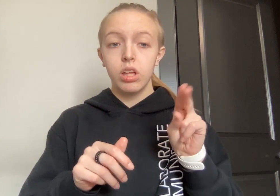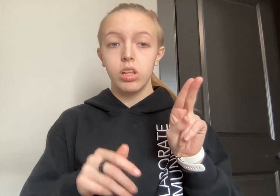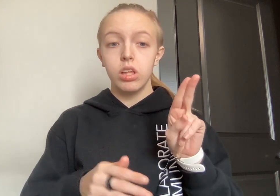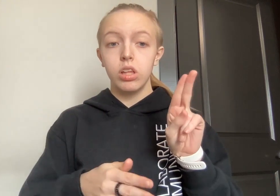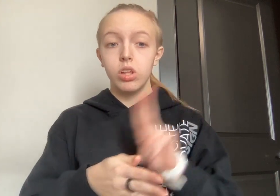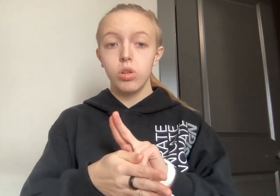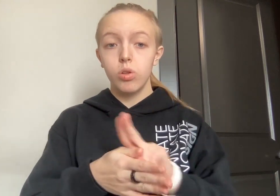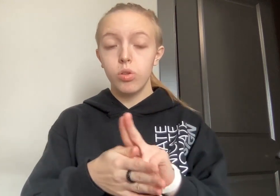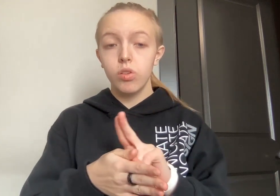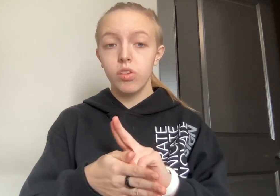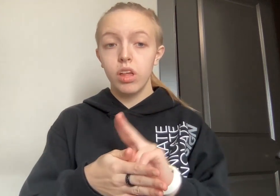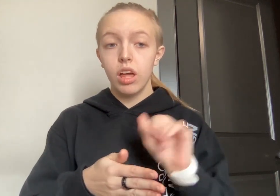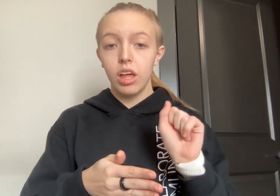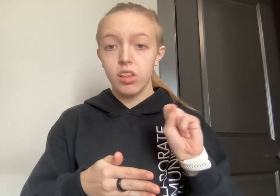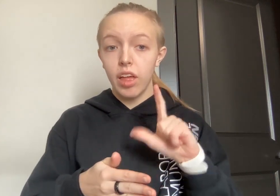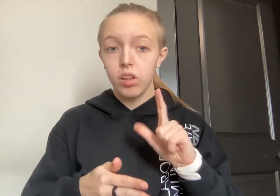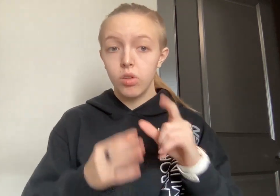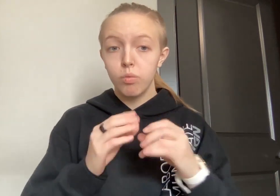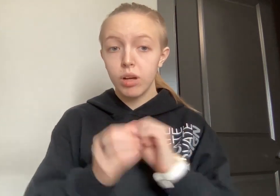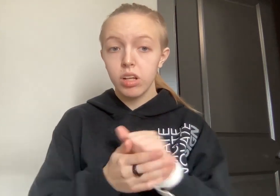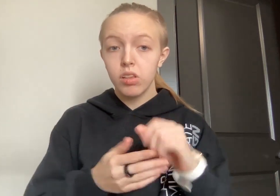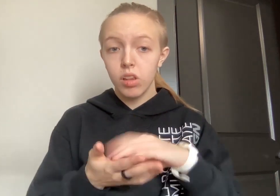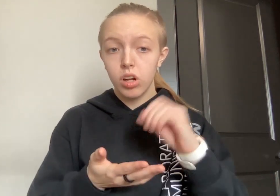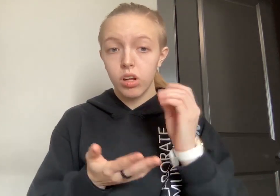use ASL to practice, learn, and